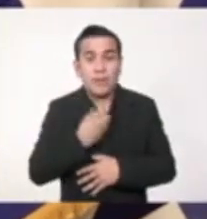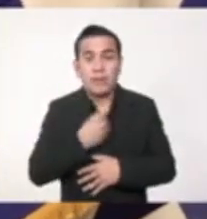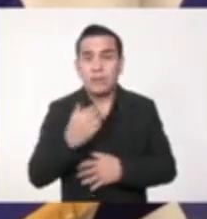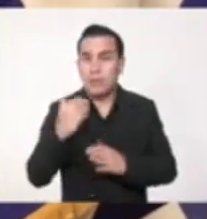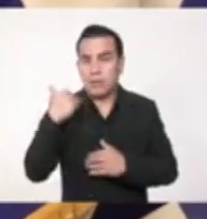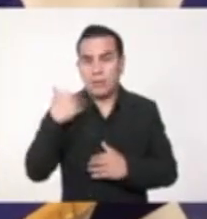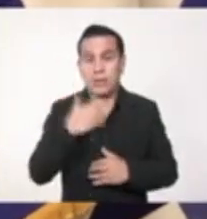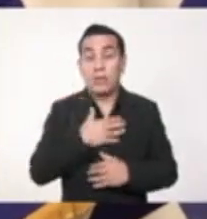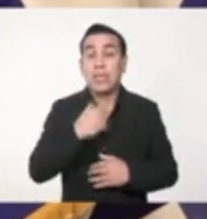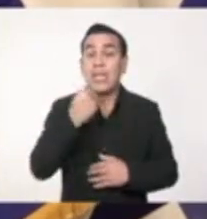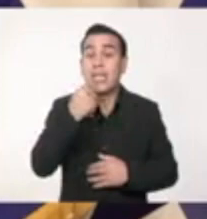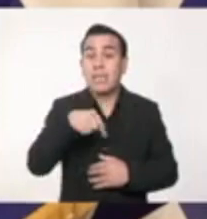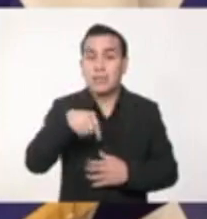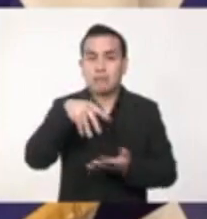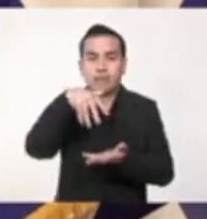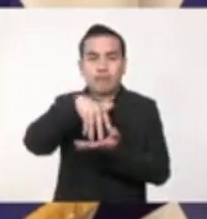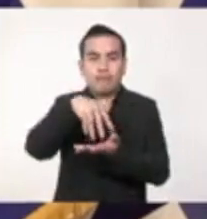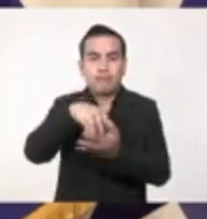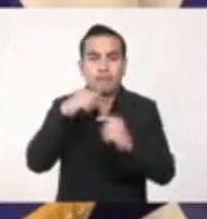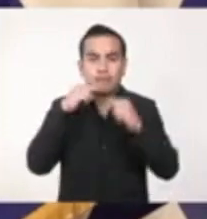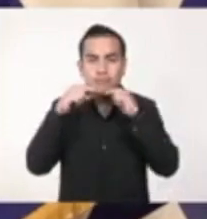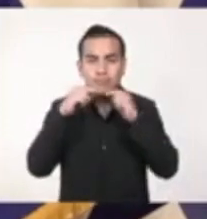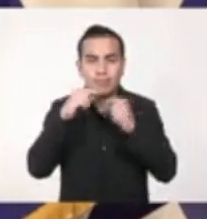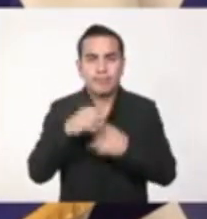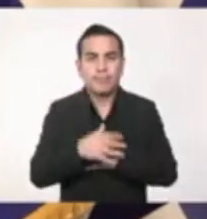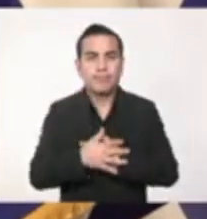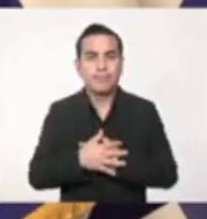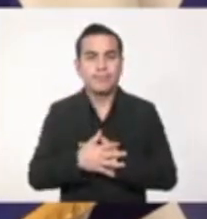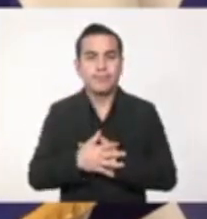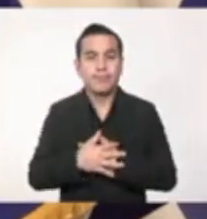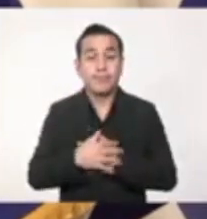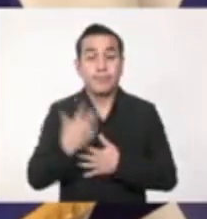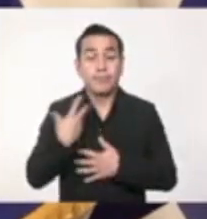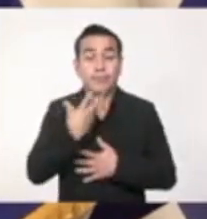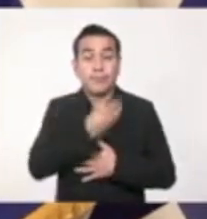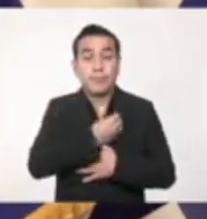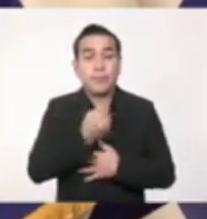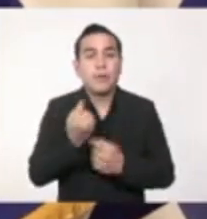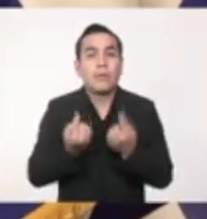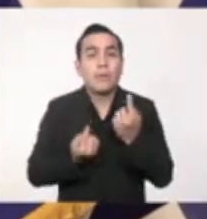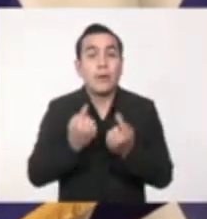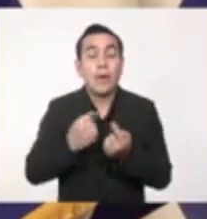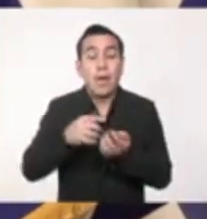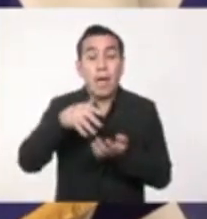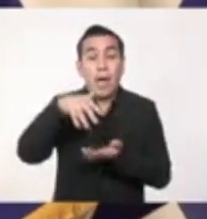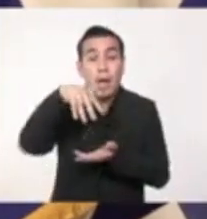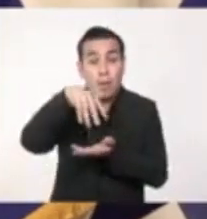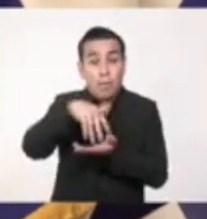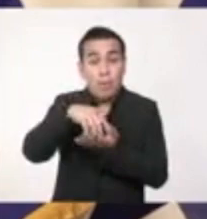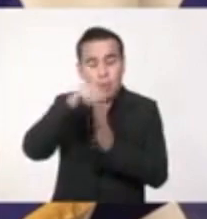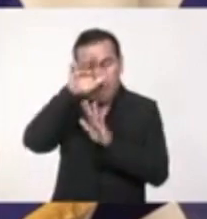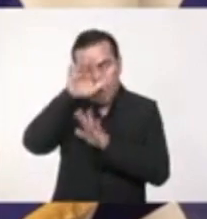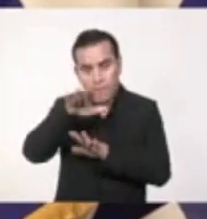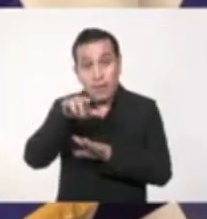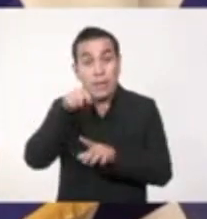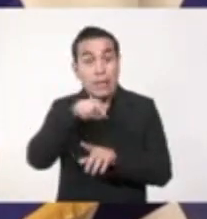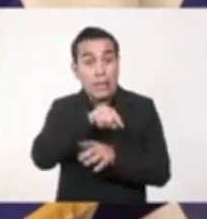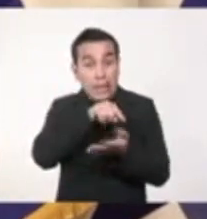is the people. And we have the sovereign who is the people and they define what they want and they want